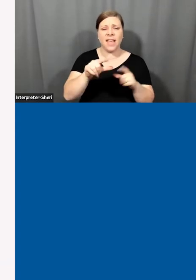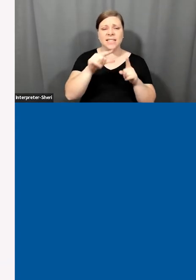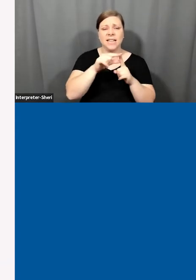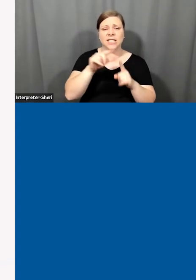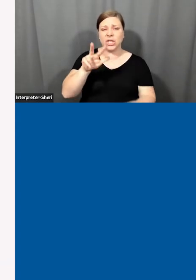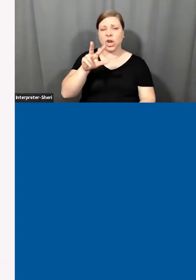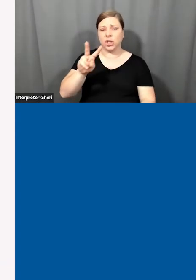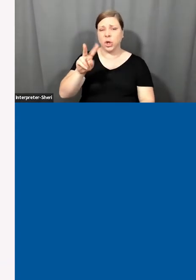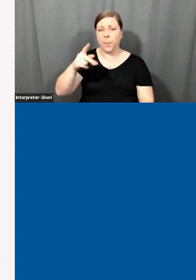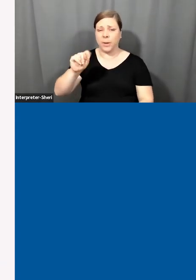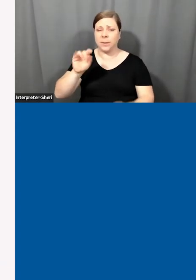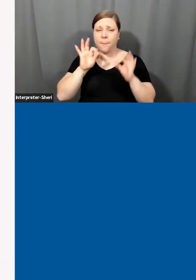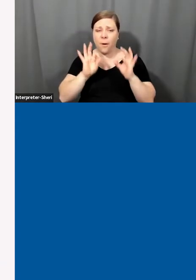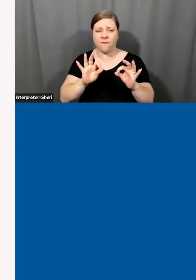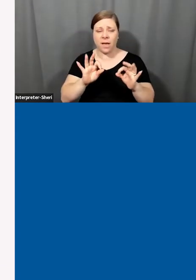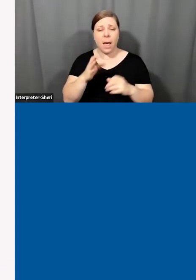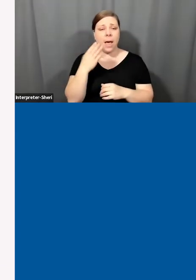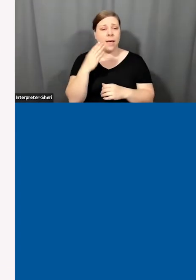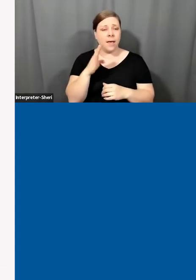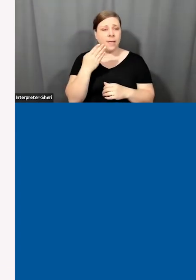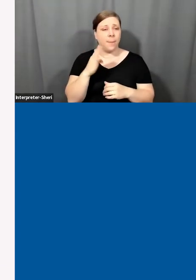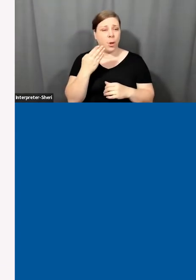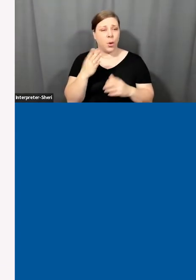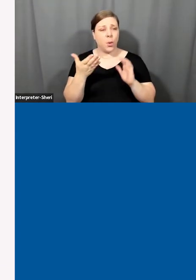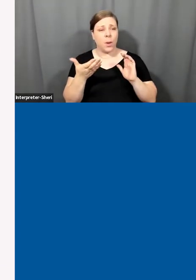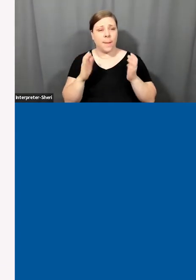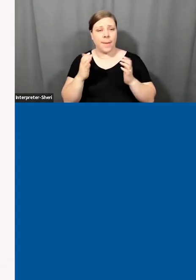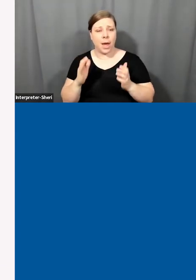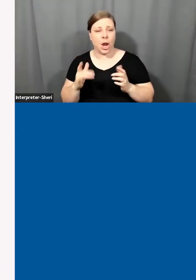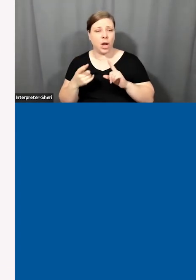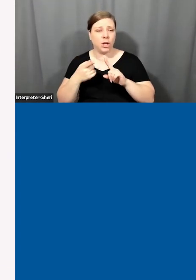The blue against the black body text is a 5.97 to one,